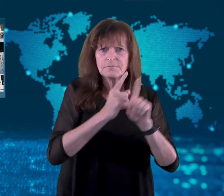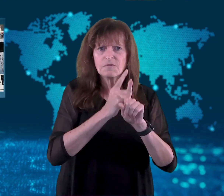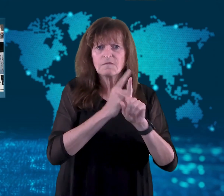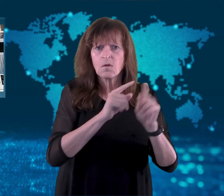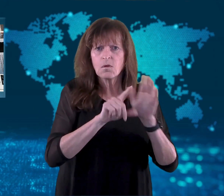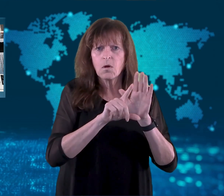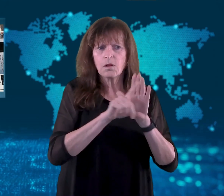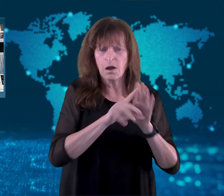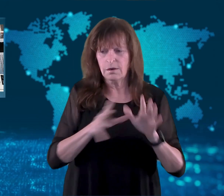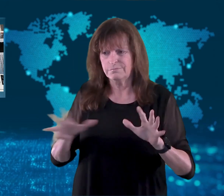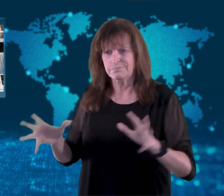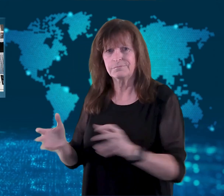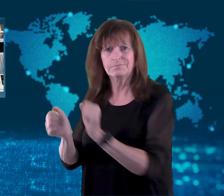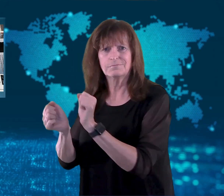the country's hijab law.